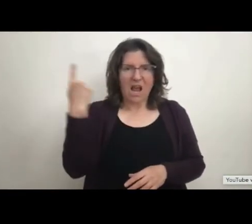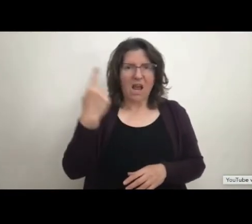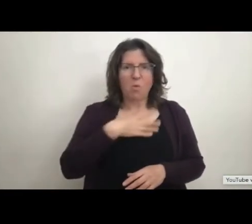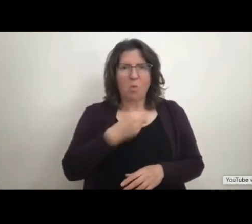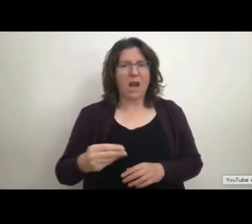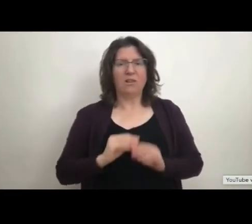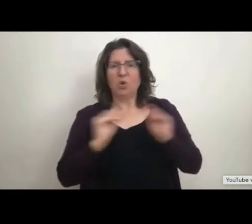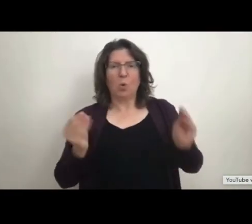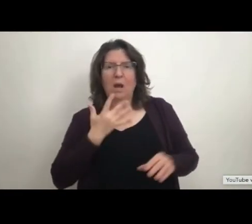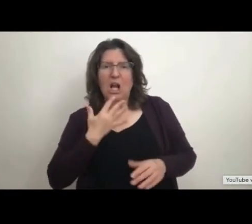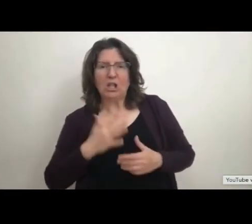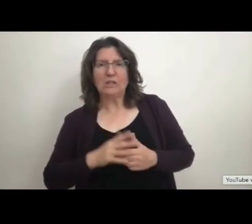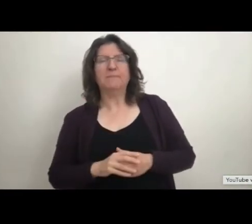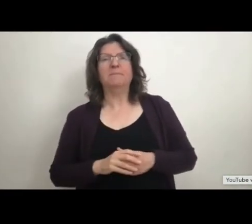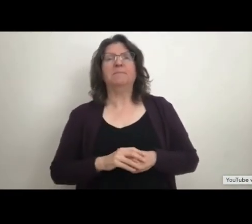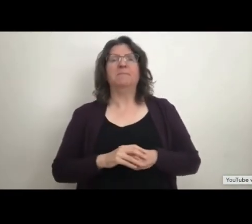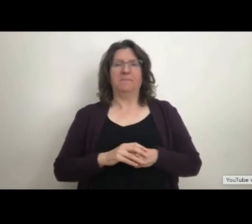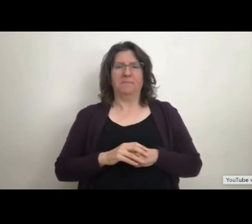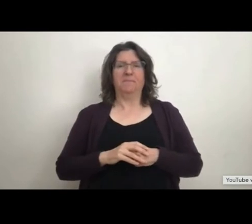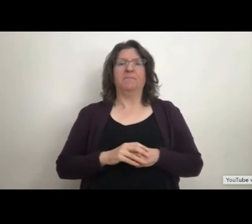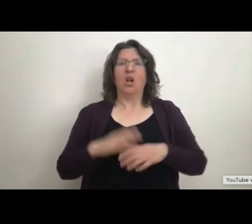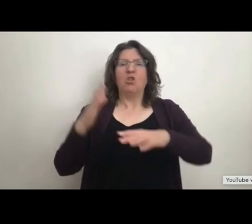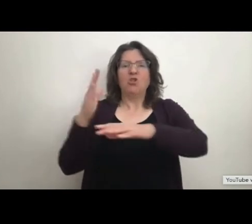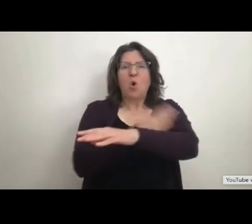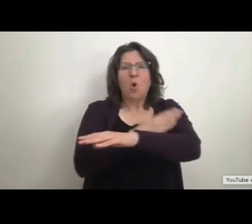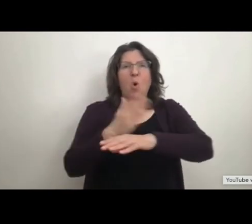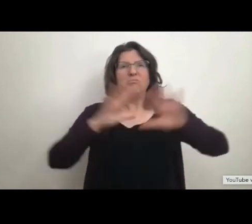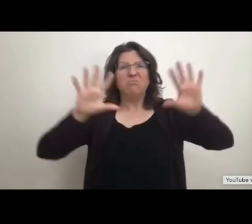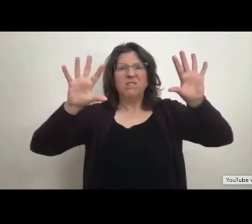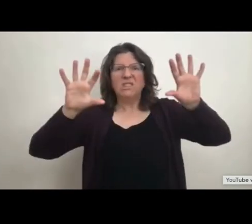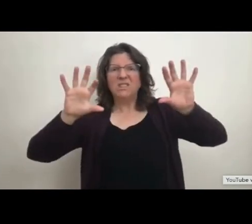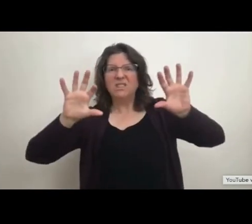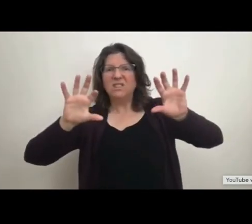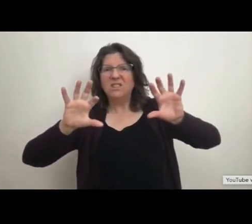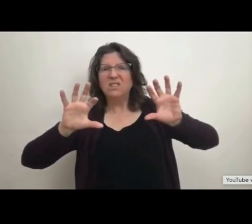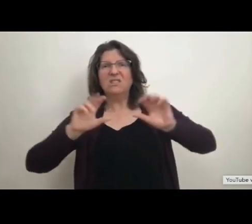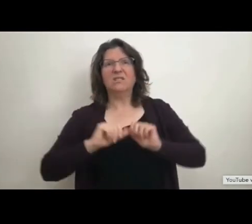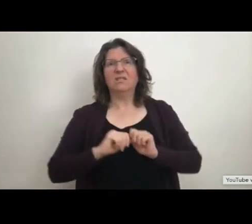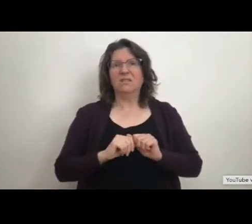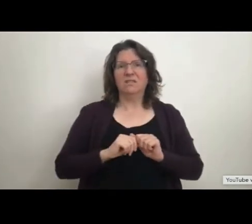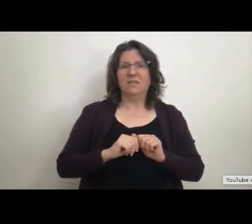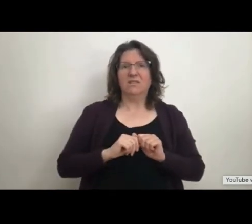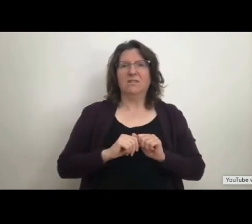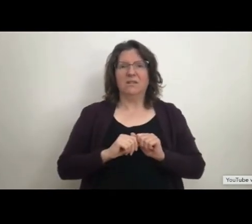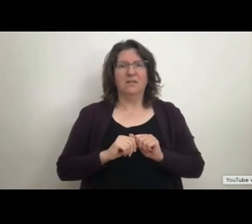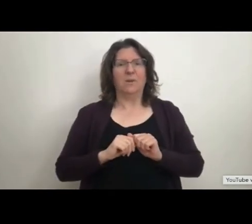It was done in black and white with no colour. Tones were darker.